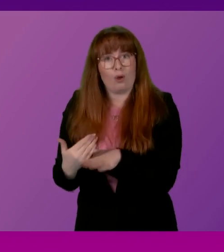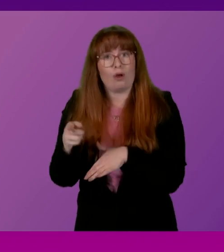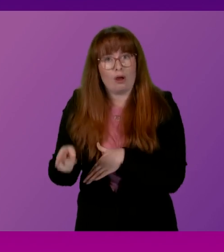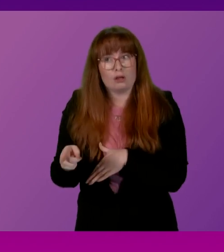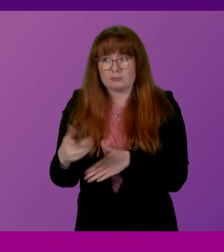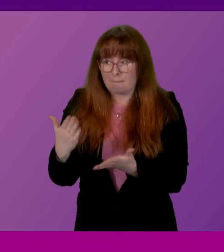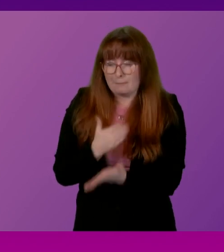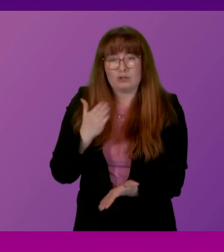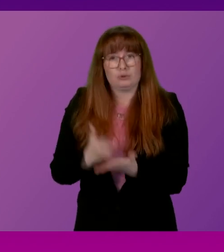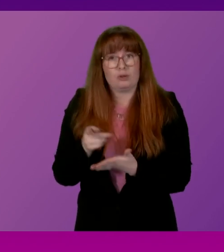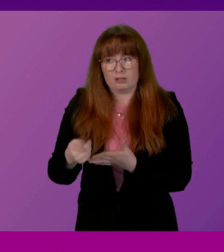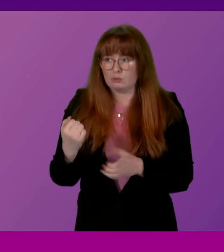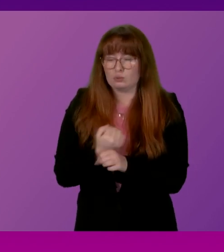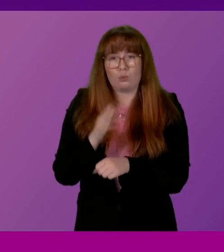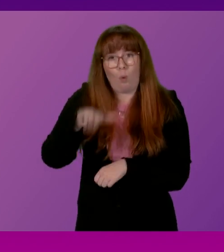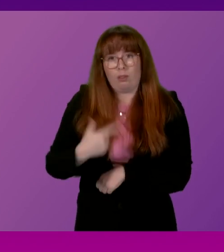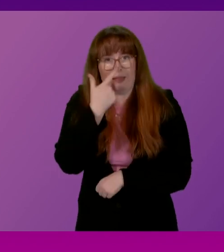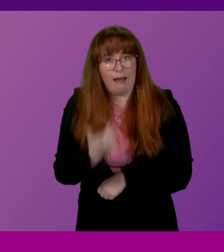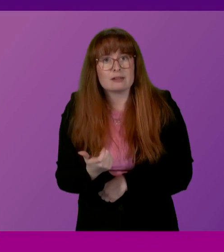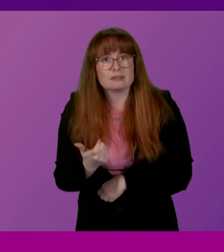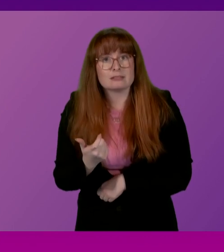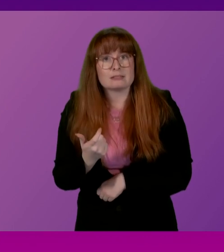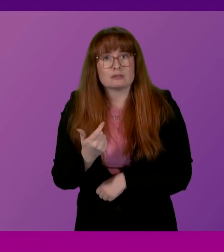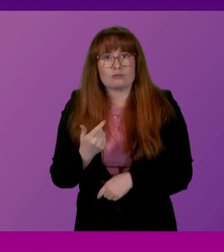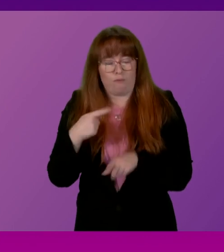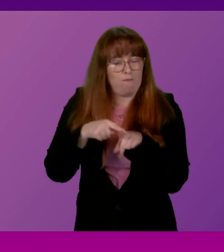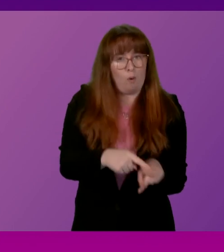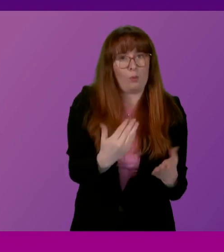sure that they do everything that they can to ensure that they are guided by those fair